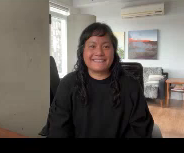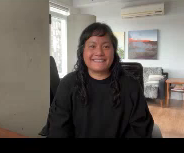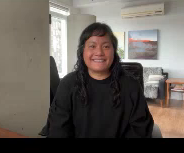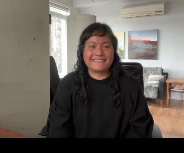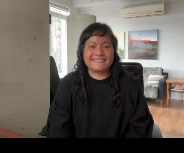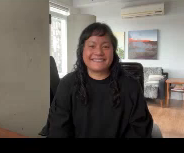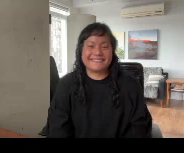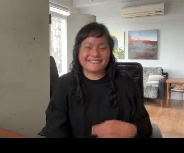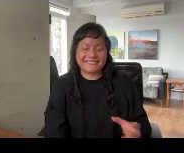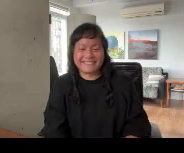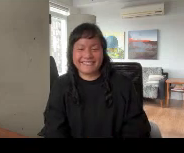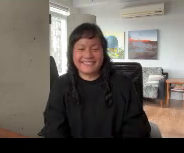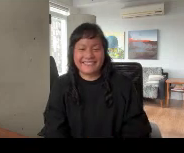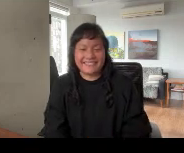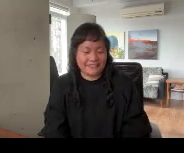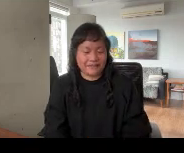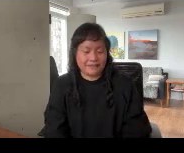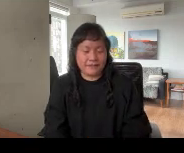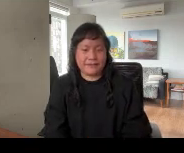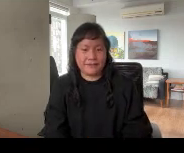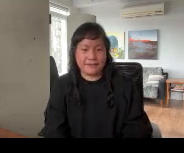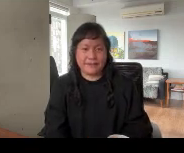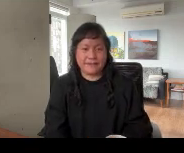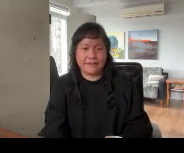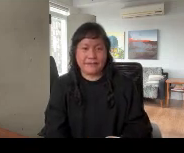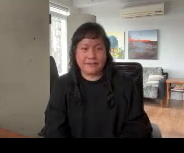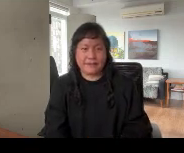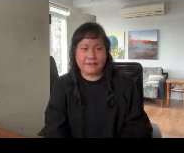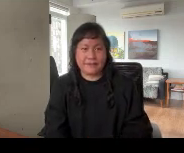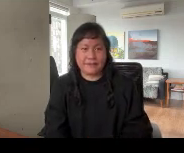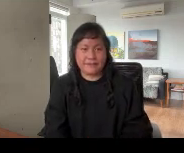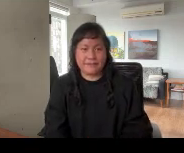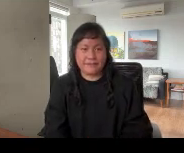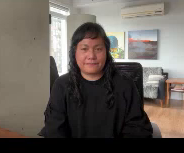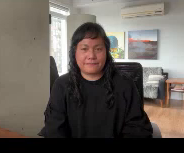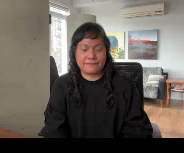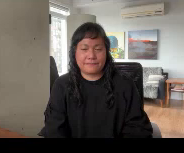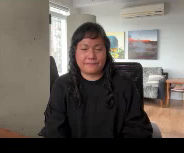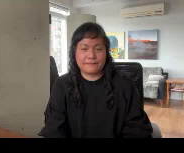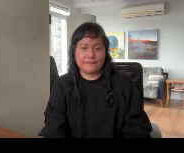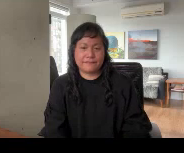we've been hosting, one of the final aspects of how we can facilitate people's abilities to have a